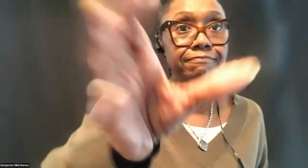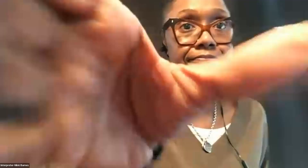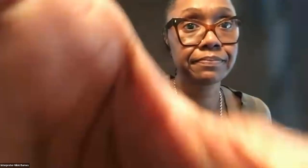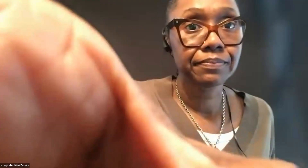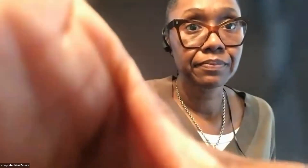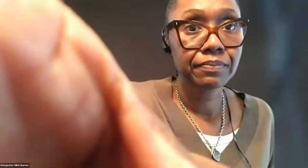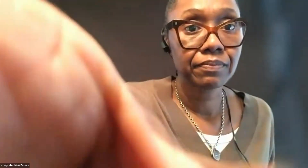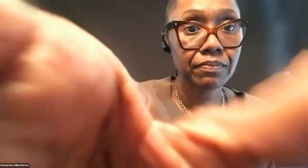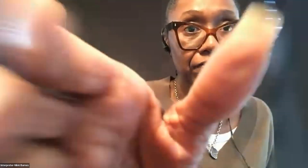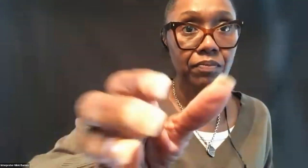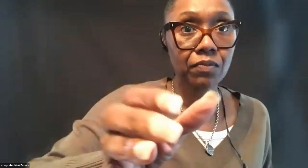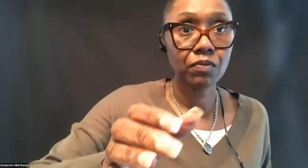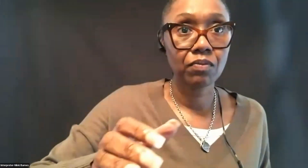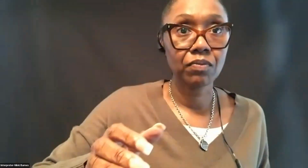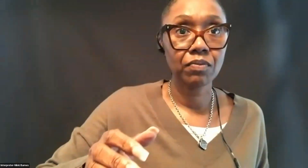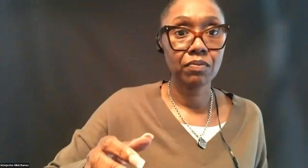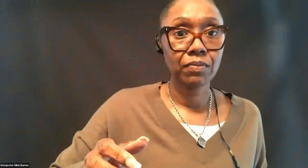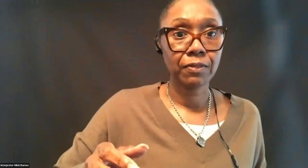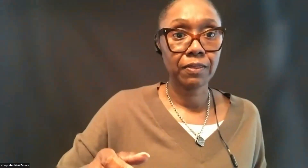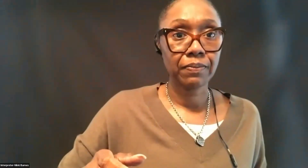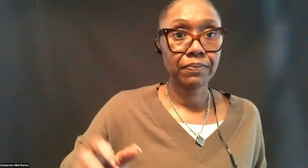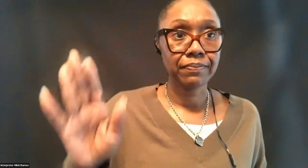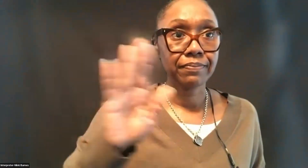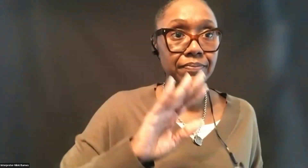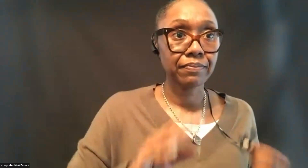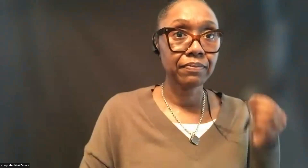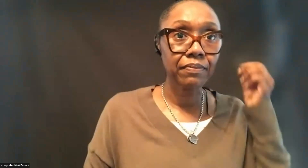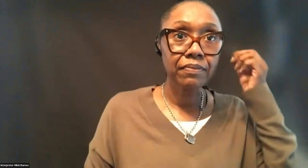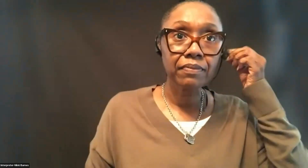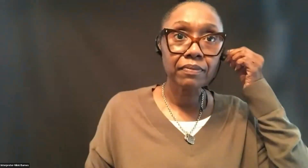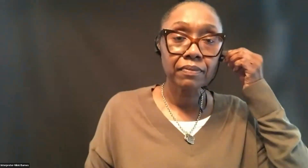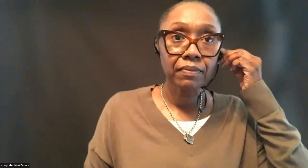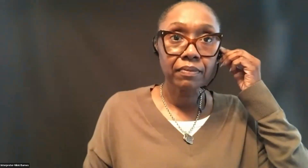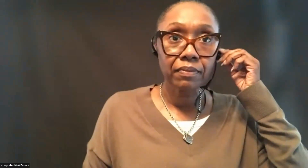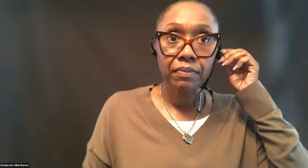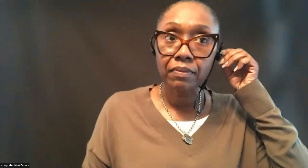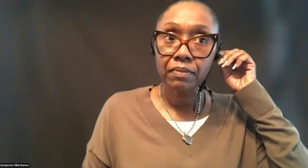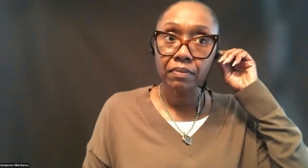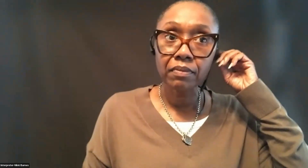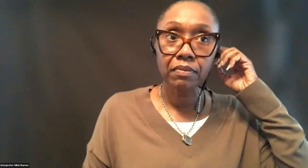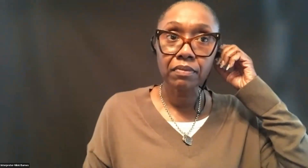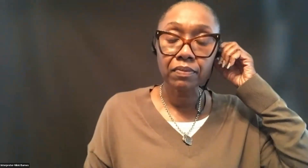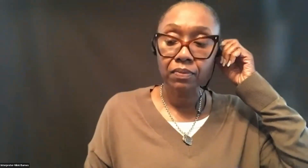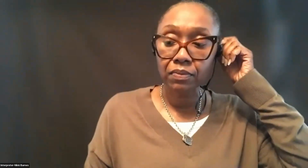I think we may have lost Tammy.